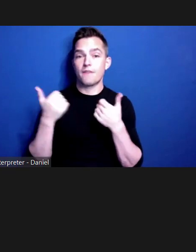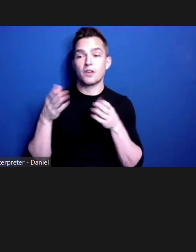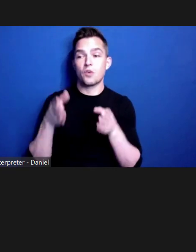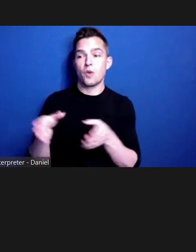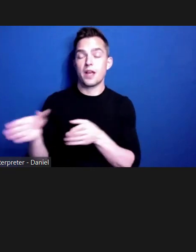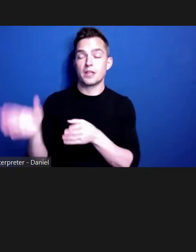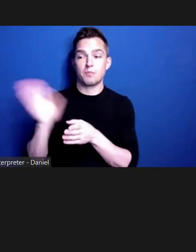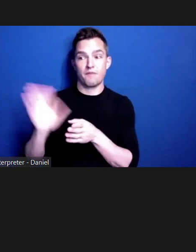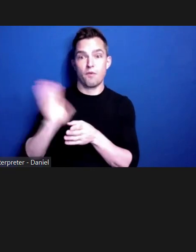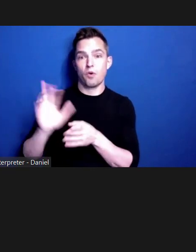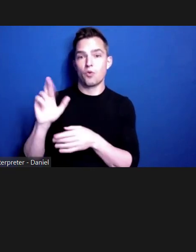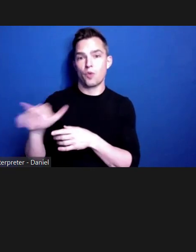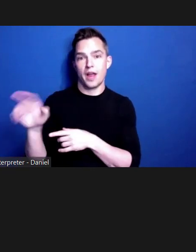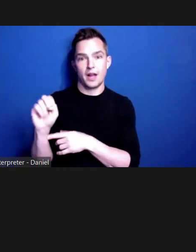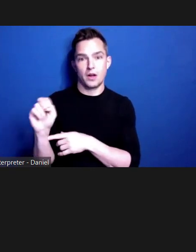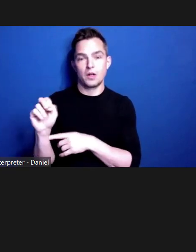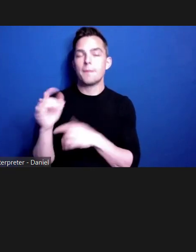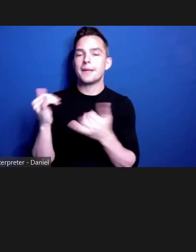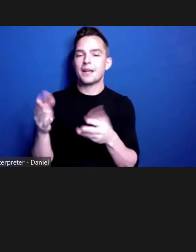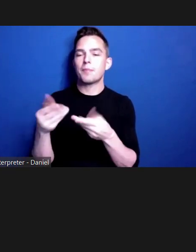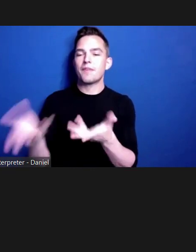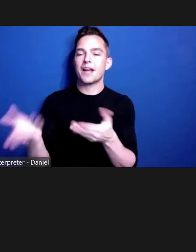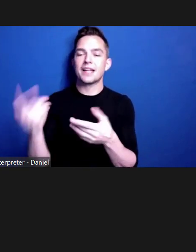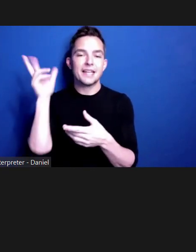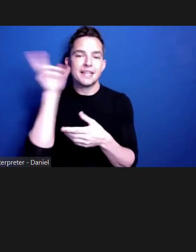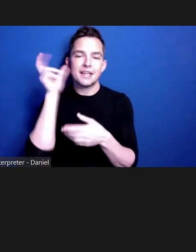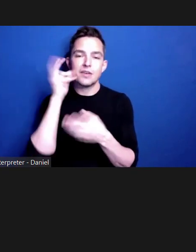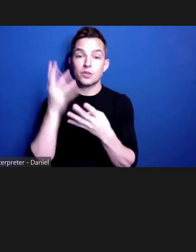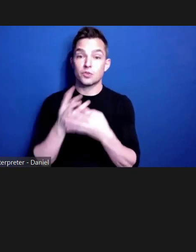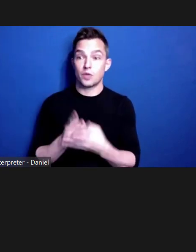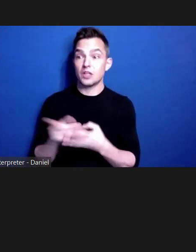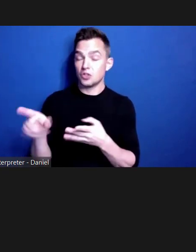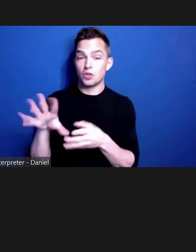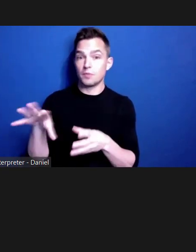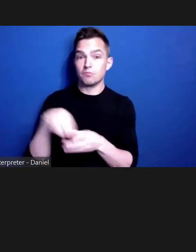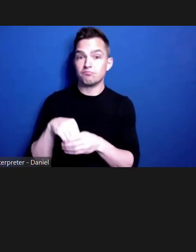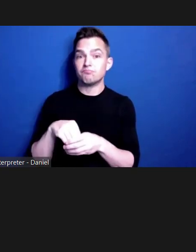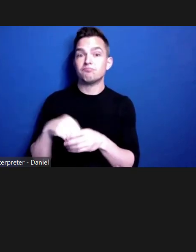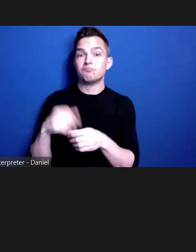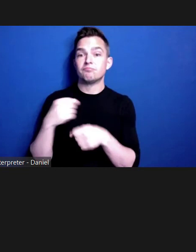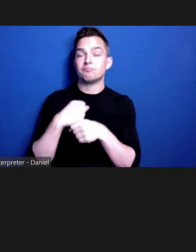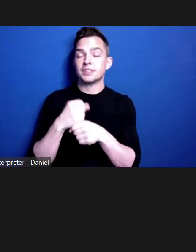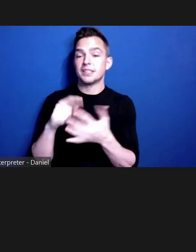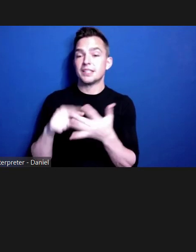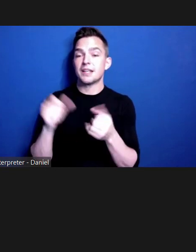By providing allergy screening, you can be part of providing these amazing, life-changing outcomes.